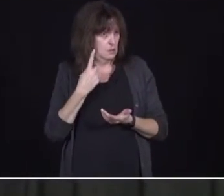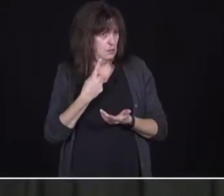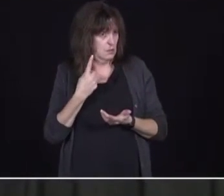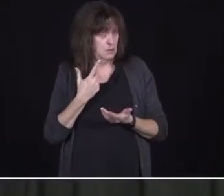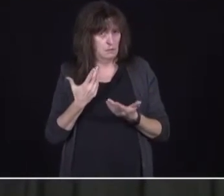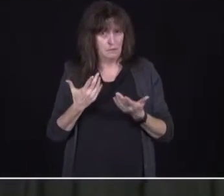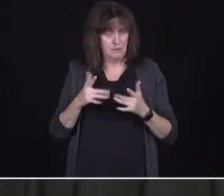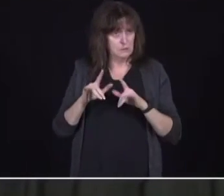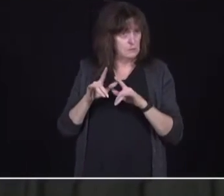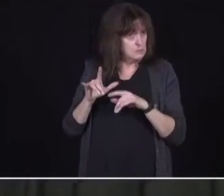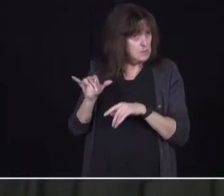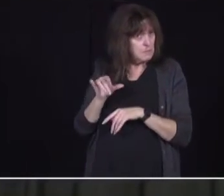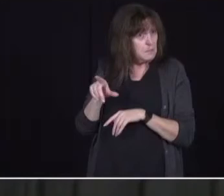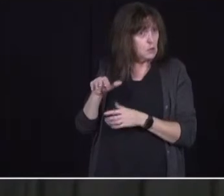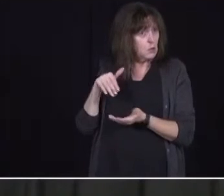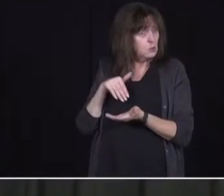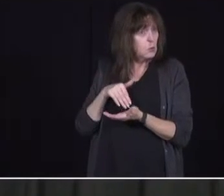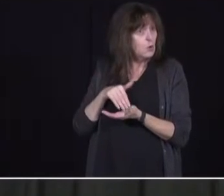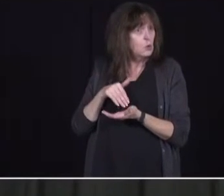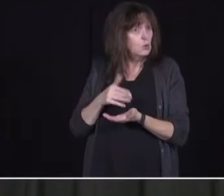there's a possibility to shift